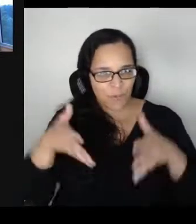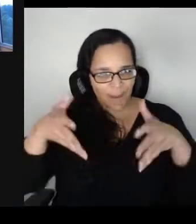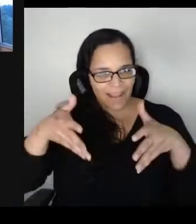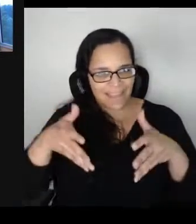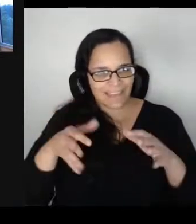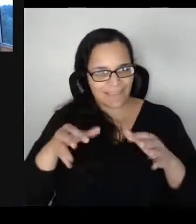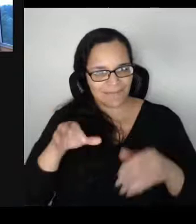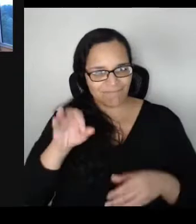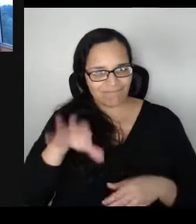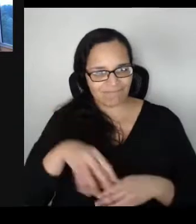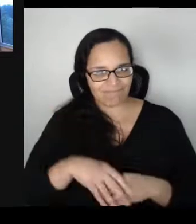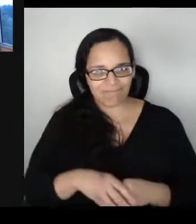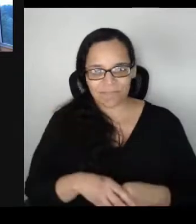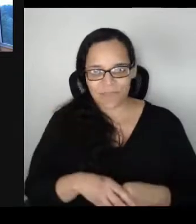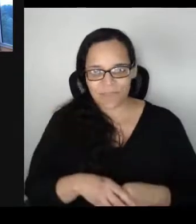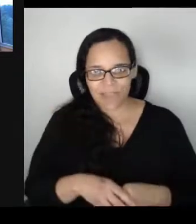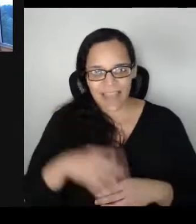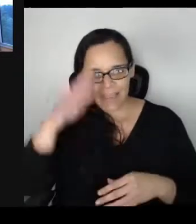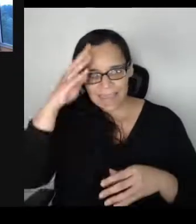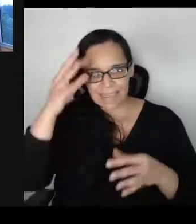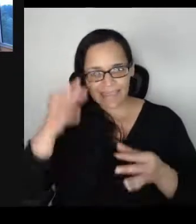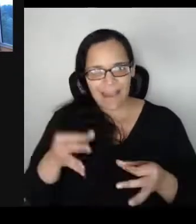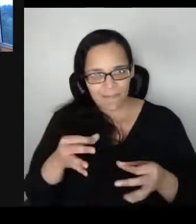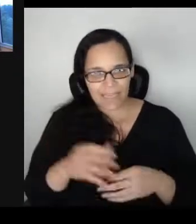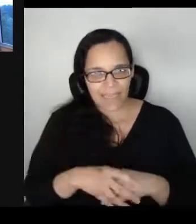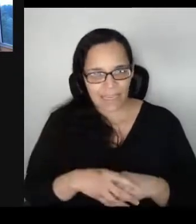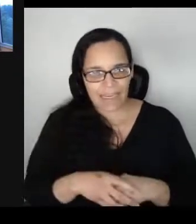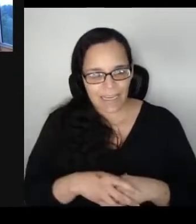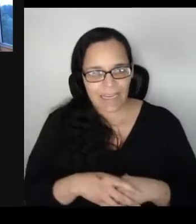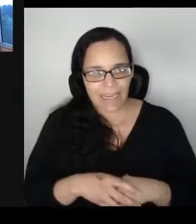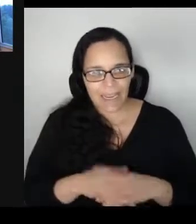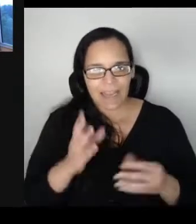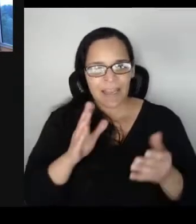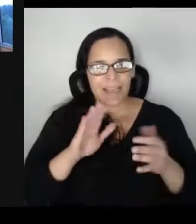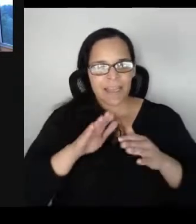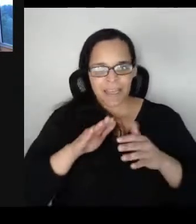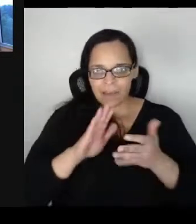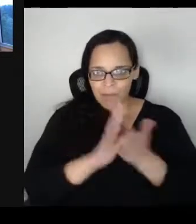Definitely be more open and educated about certain topics.